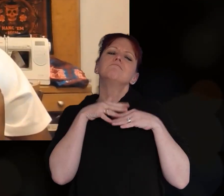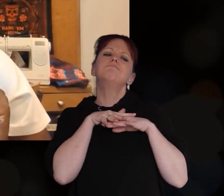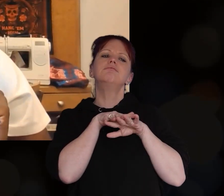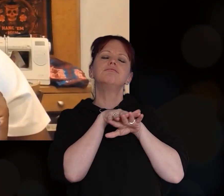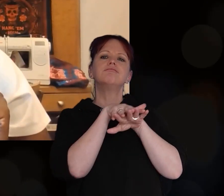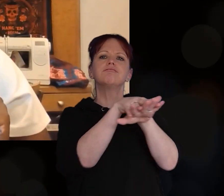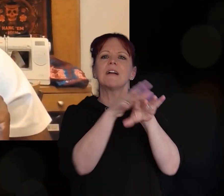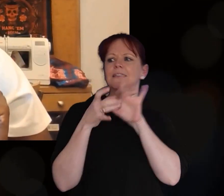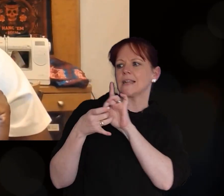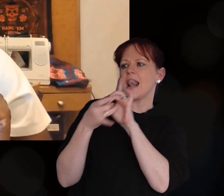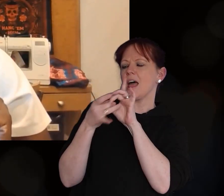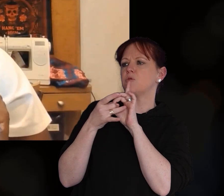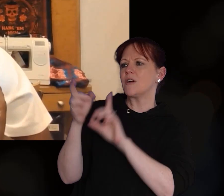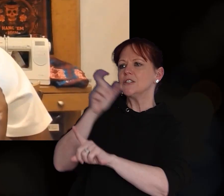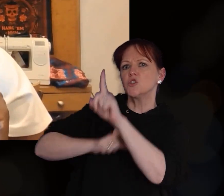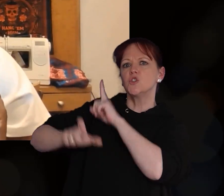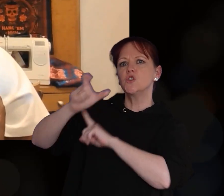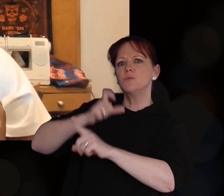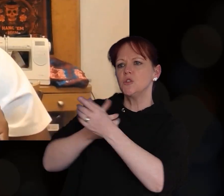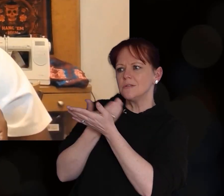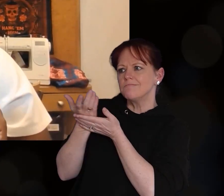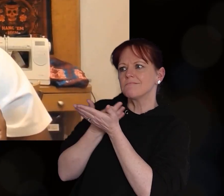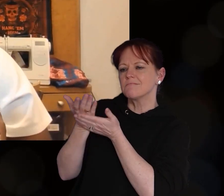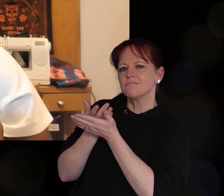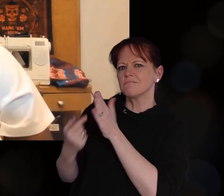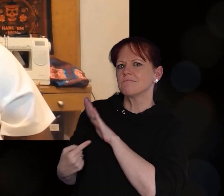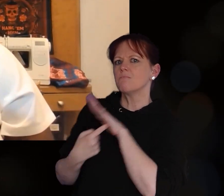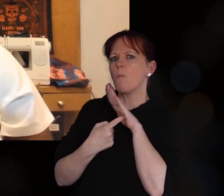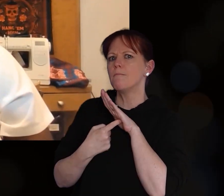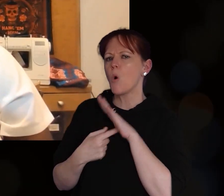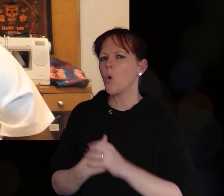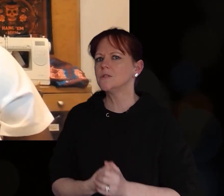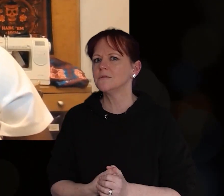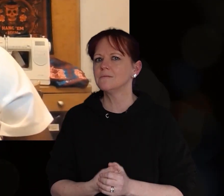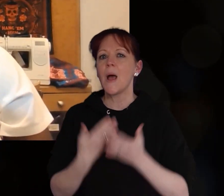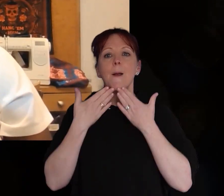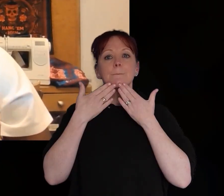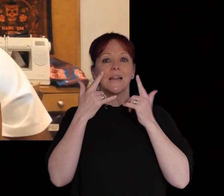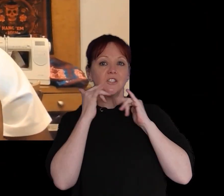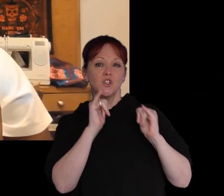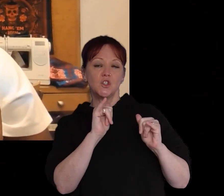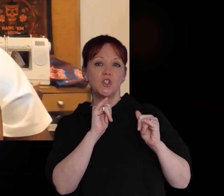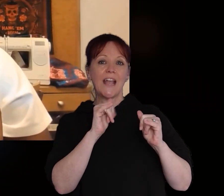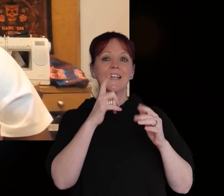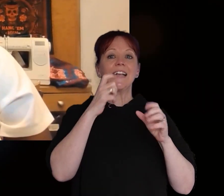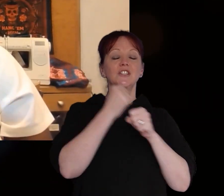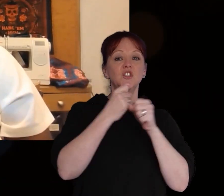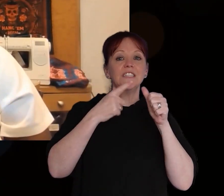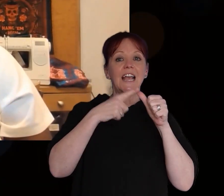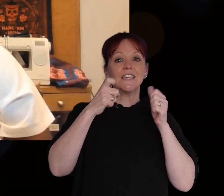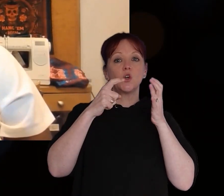is collaboration with the people they're seeking to represent. Please do check out the Awards page on gaconf.com